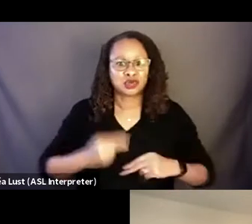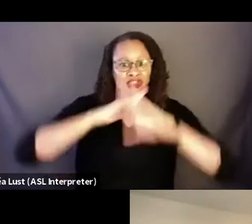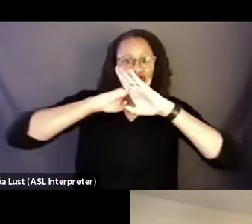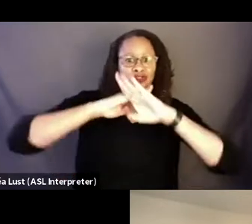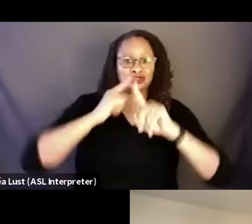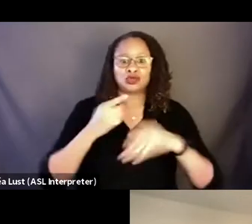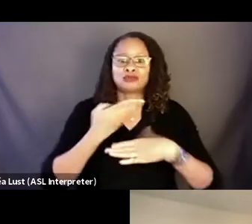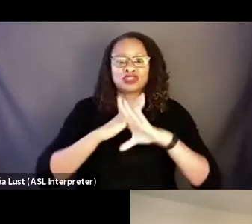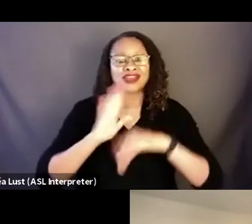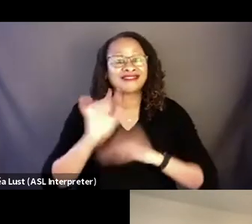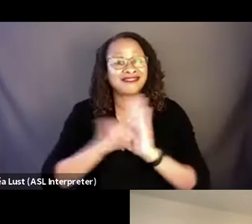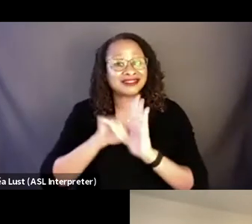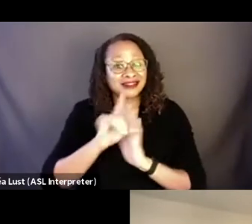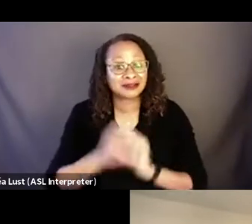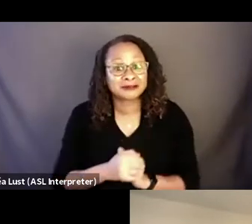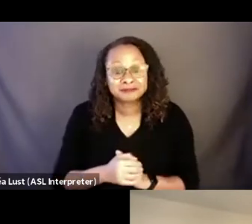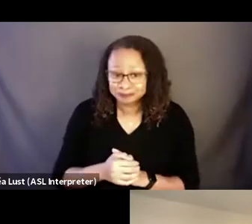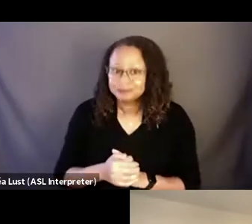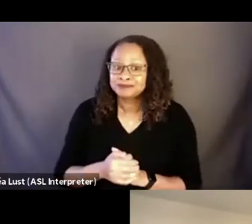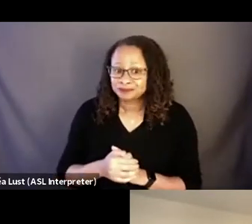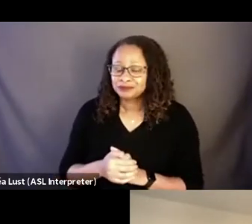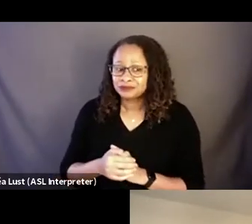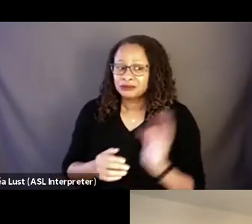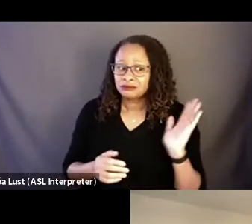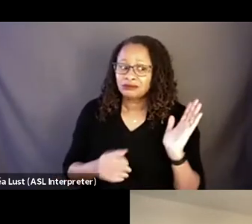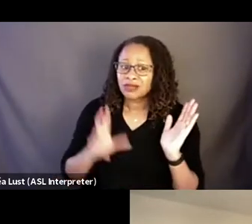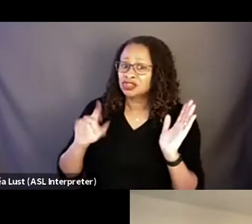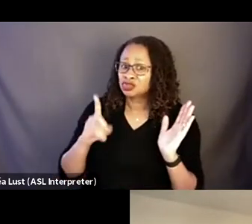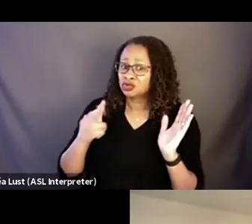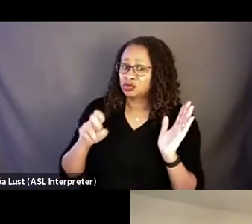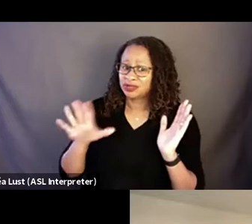And I know you used, that's one of the most powerful things, I mean, the film is so powerful,